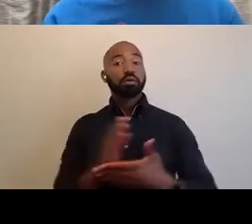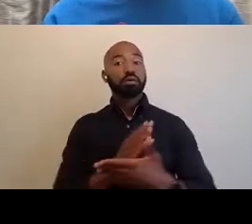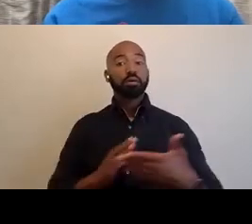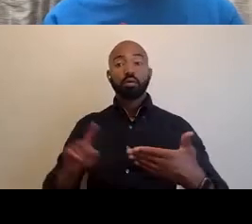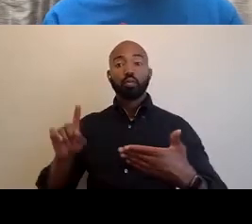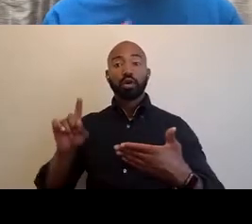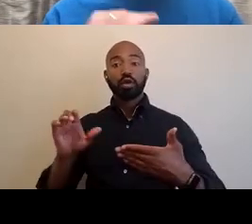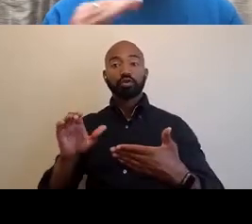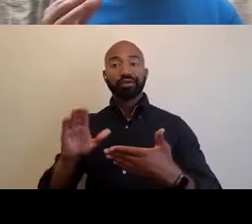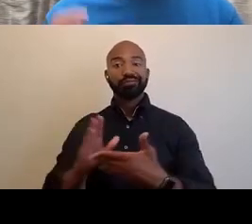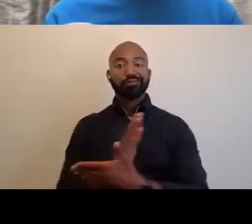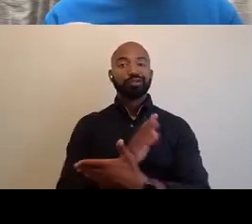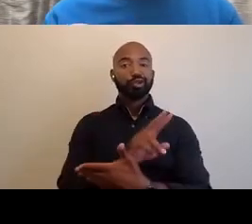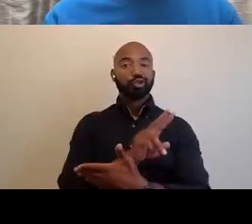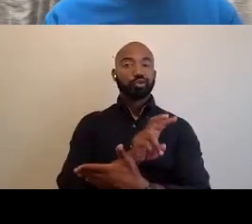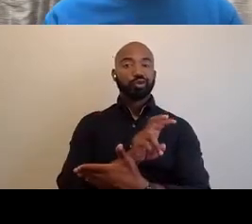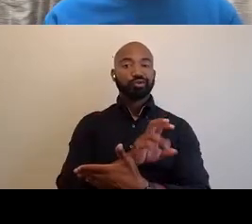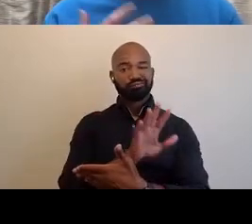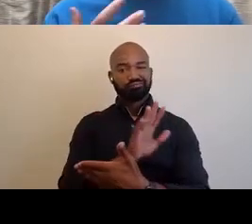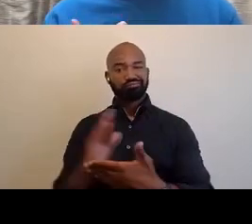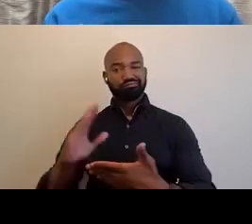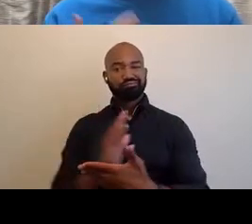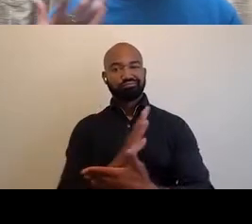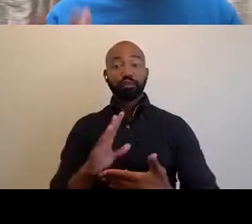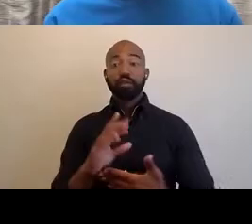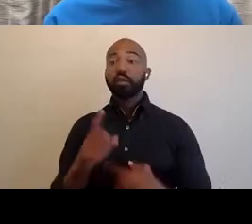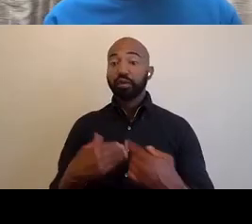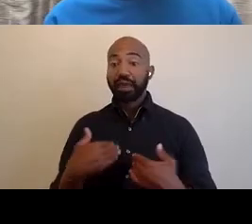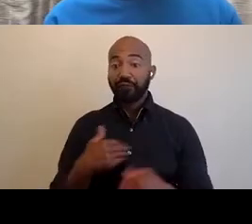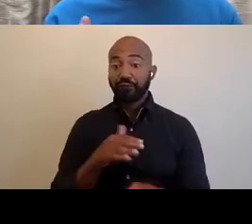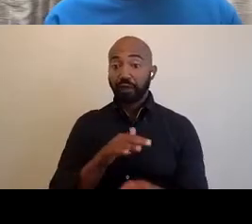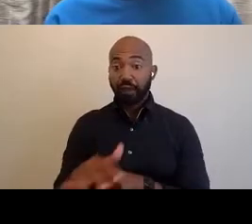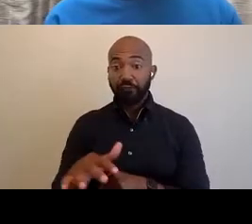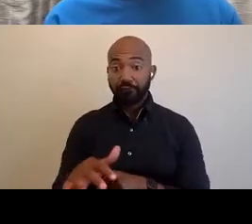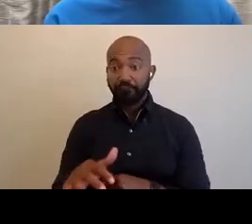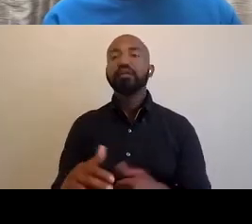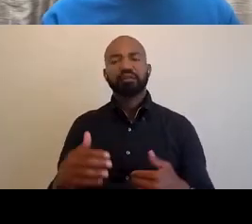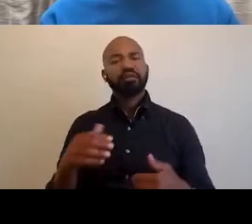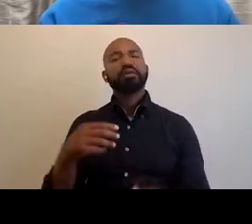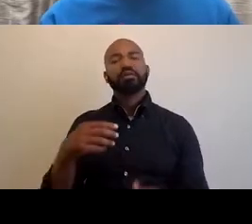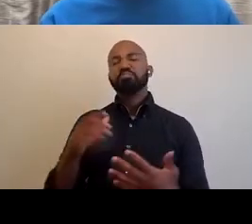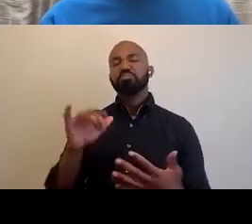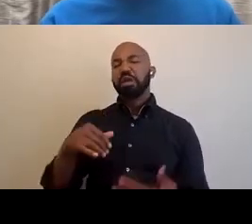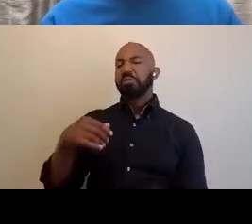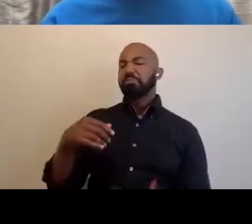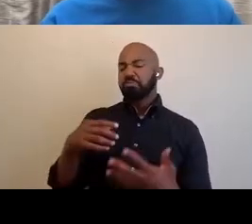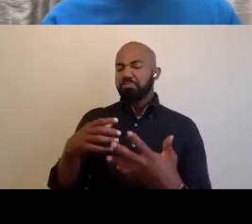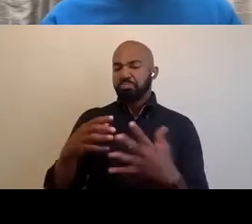And then once there's enough estrogen in your body, the progesterone actually has something to work with. I talked to our endocrinologist today